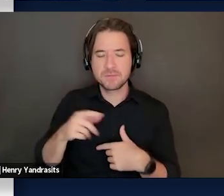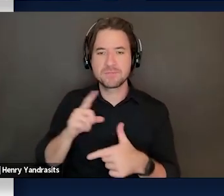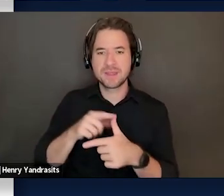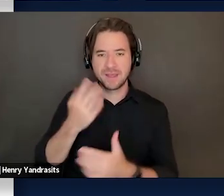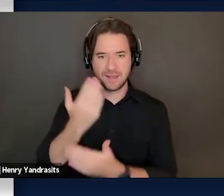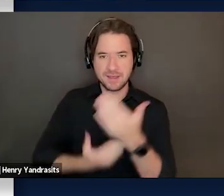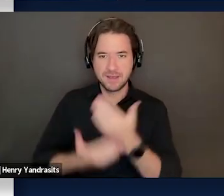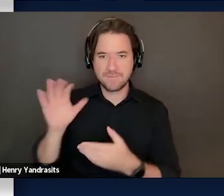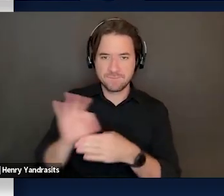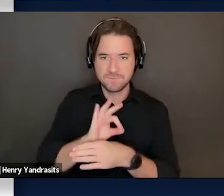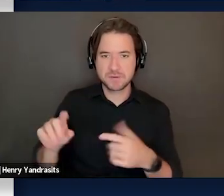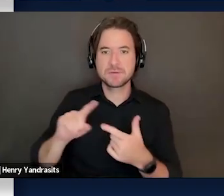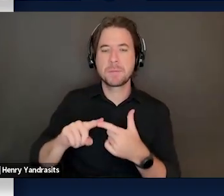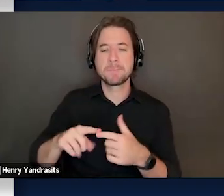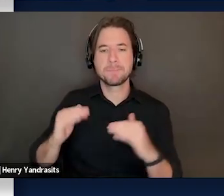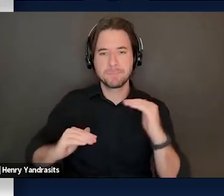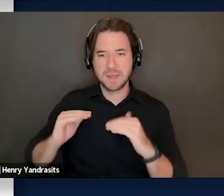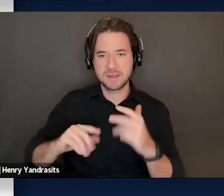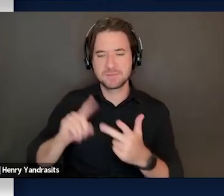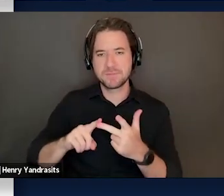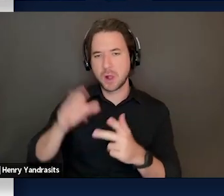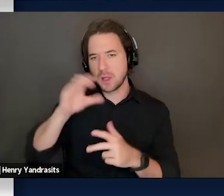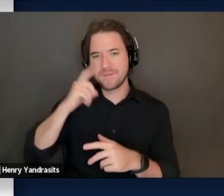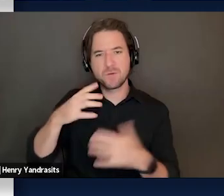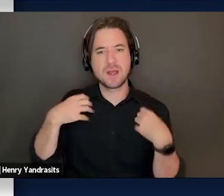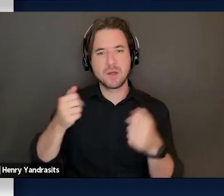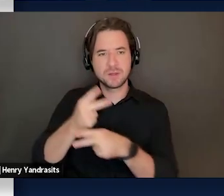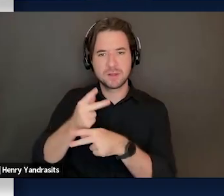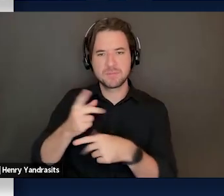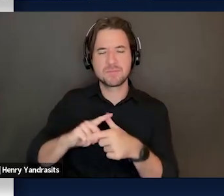And then our data were transcribed verbatim and de-identified.